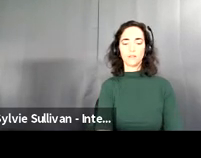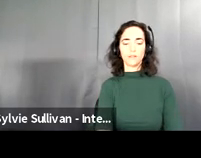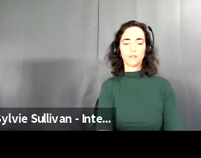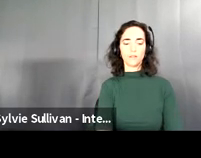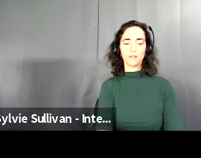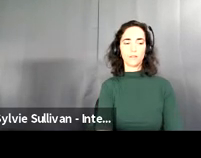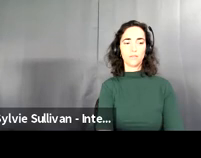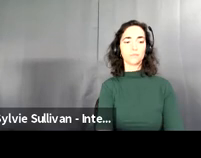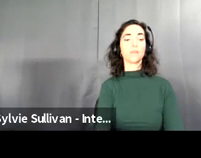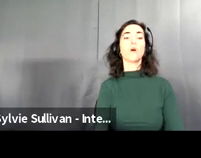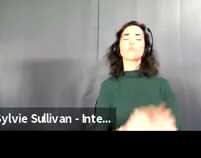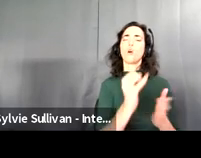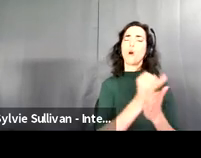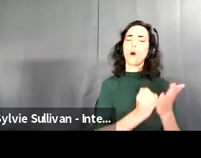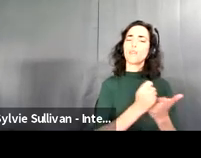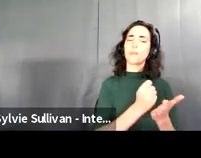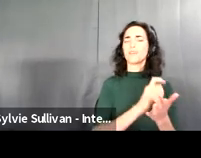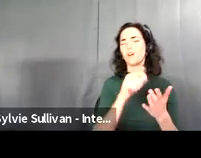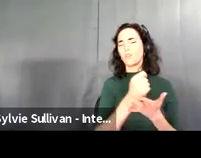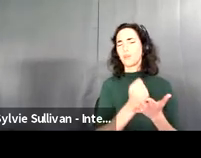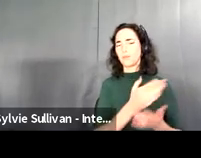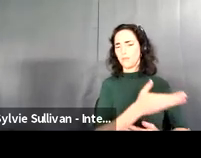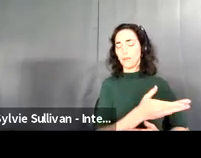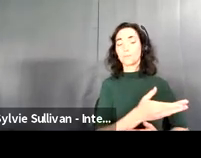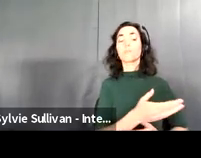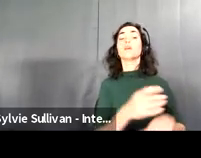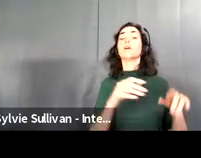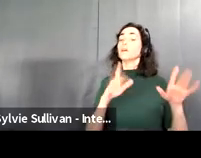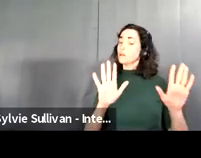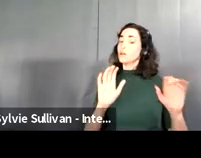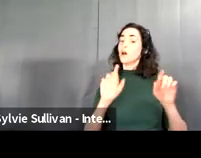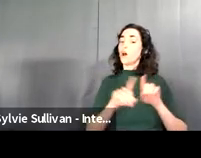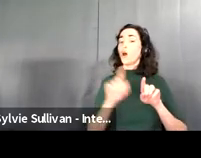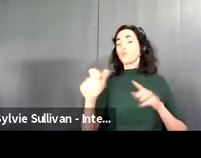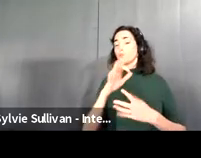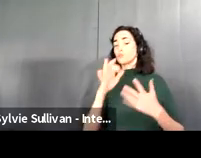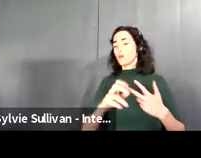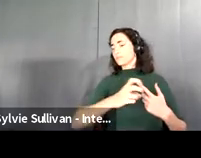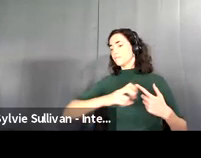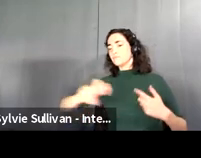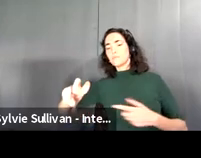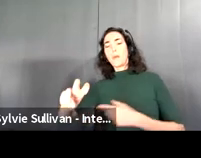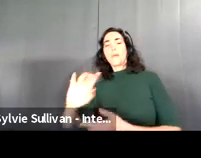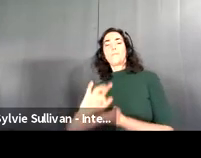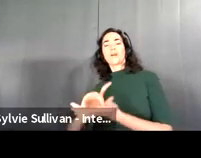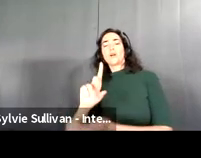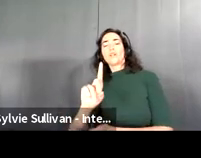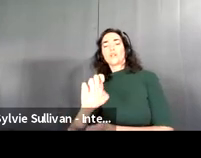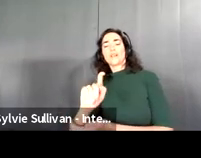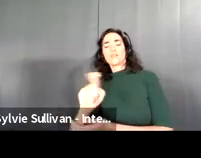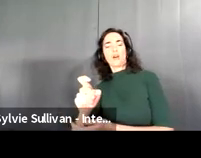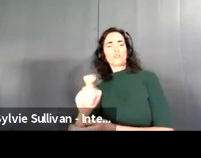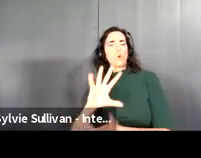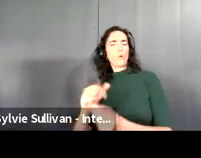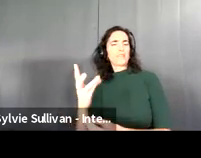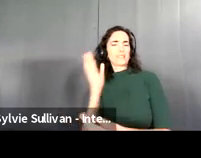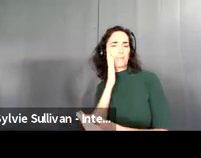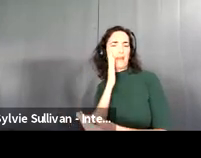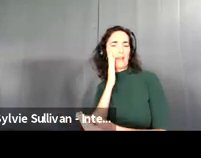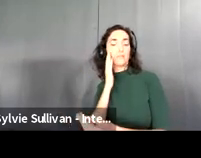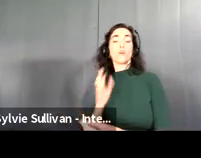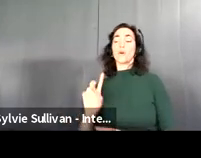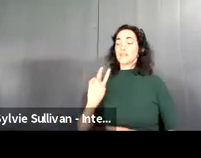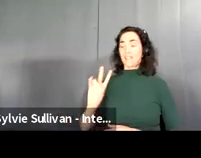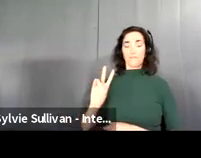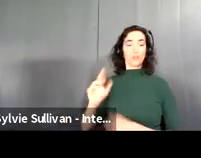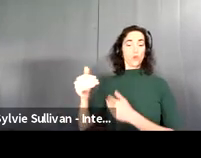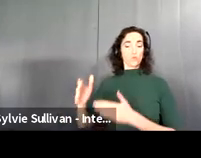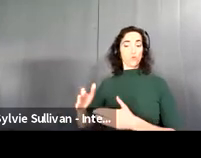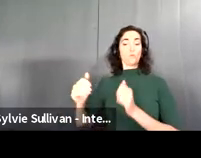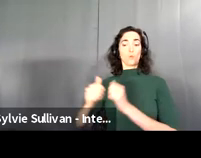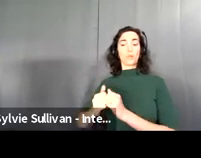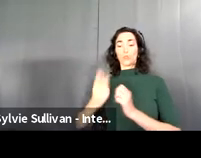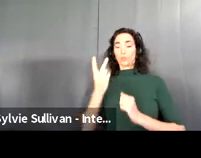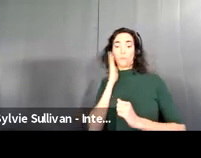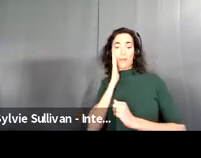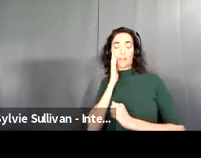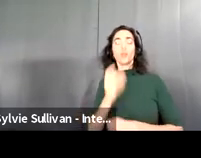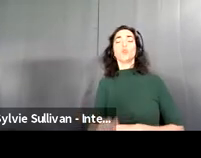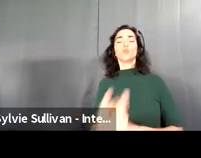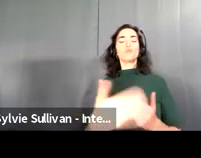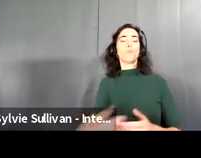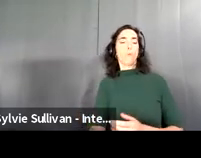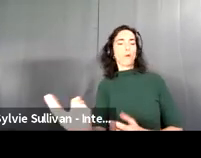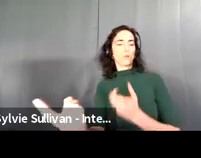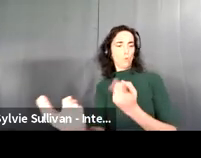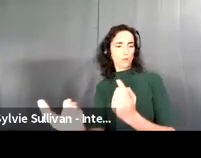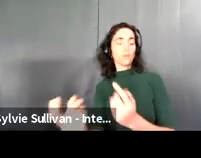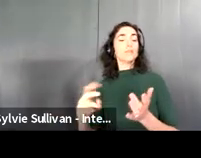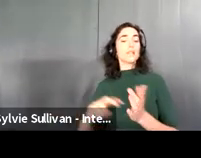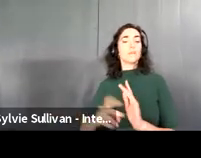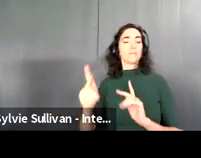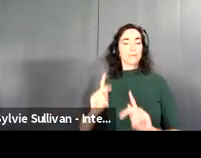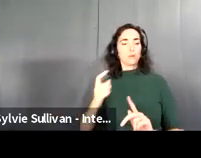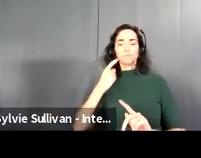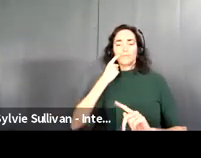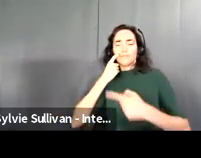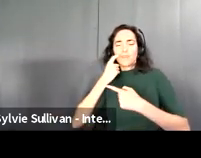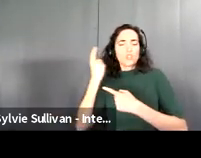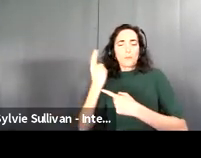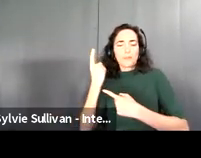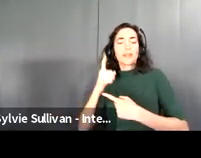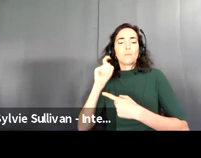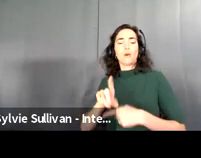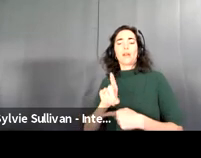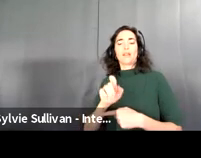They can also go to our 16 bed medical detoxification unit. So over here we have seven double occupancy room, and two single occupancy room so is this designed for individuals need in detoxification from some type of substance.